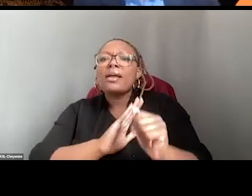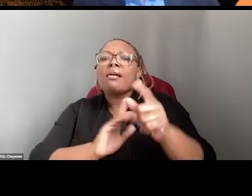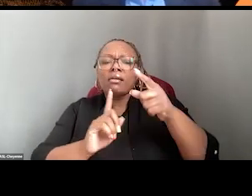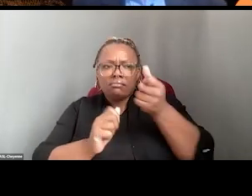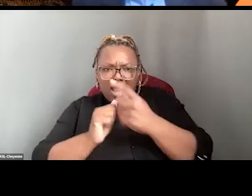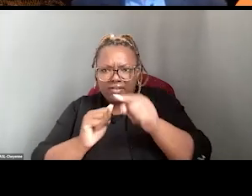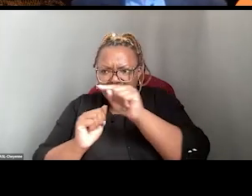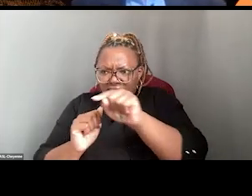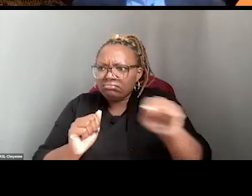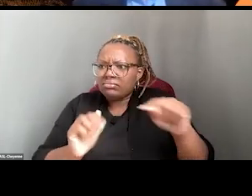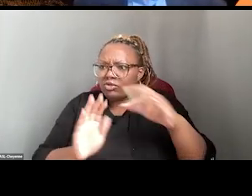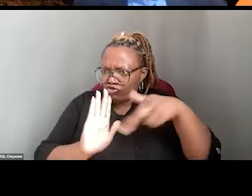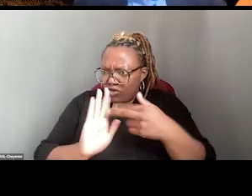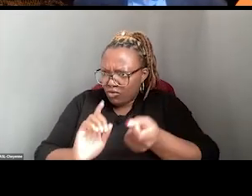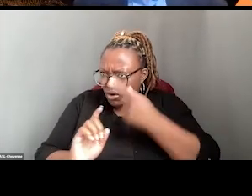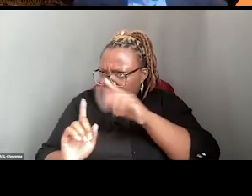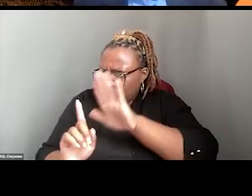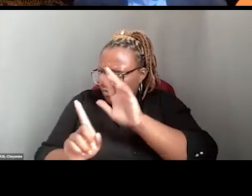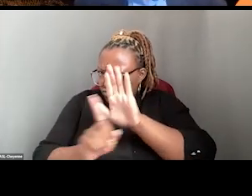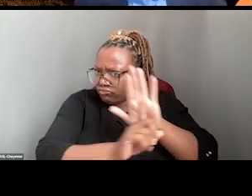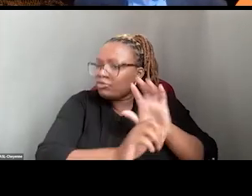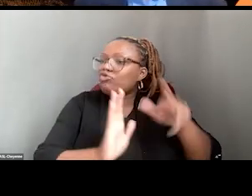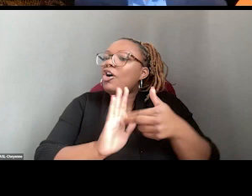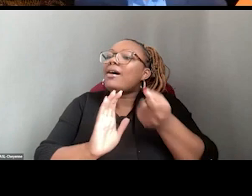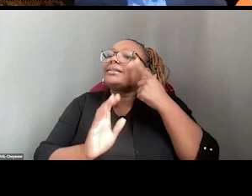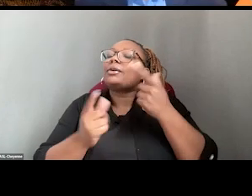Be consistent on when you're applying your policies.